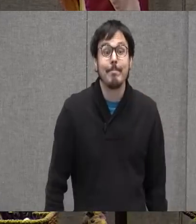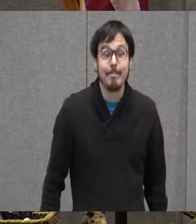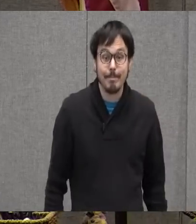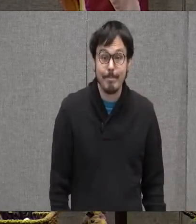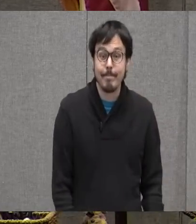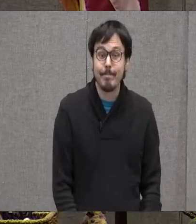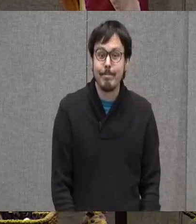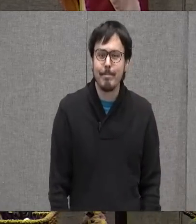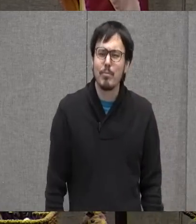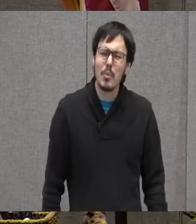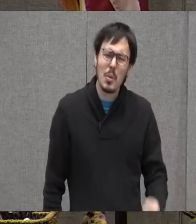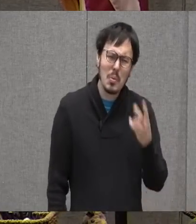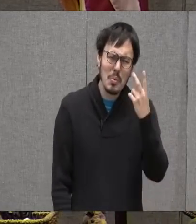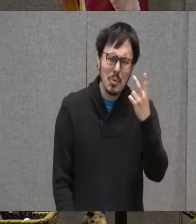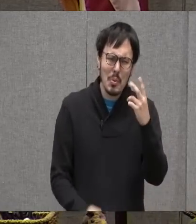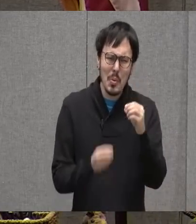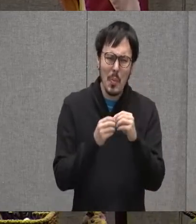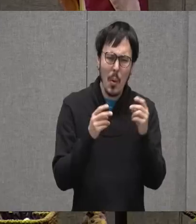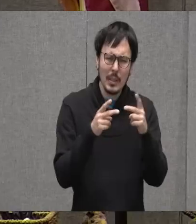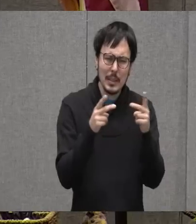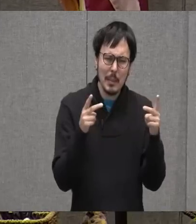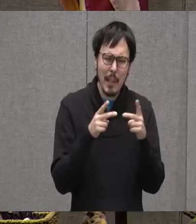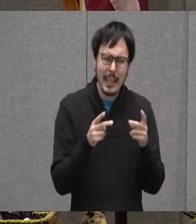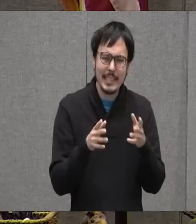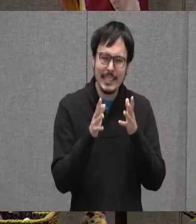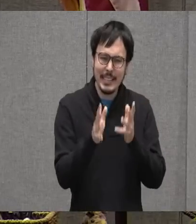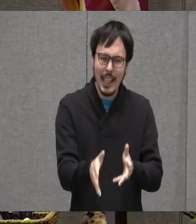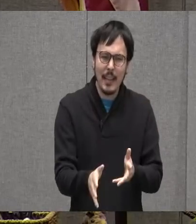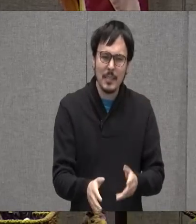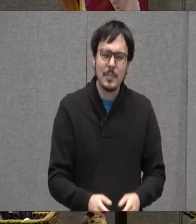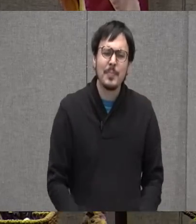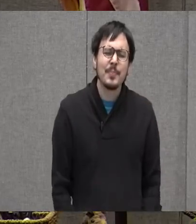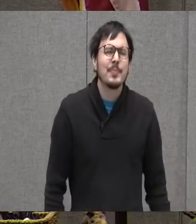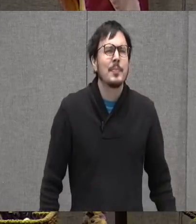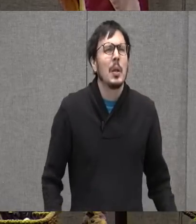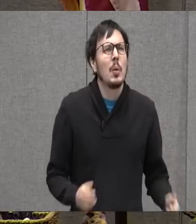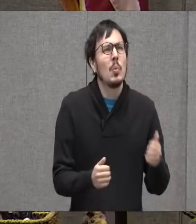I have two more spots left. I wonder which number I could do next.